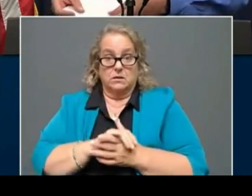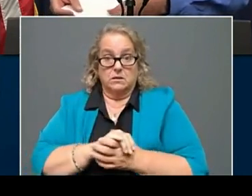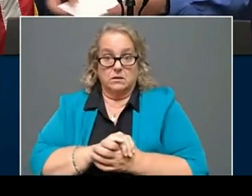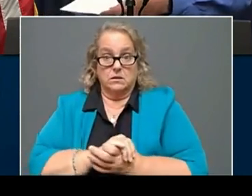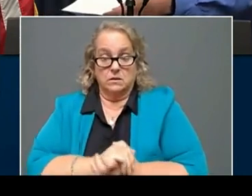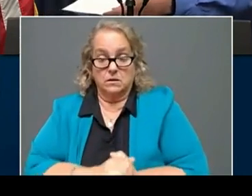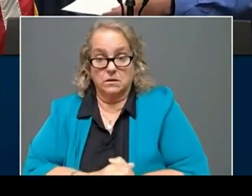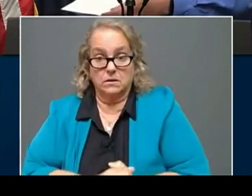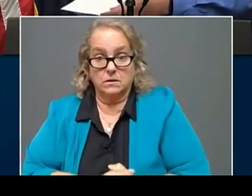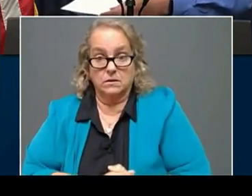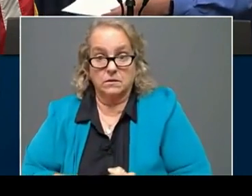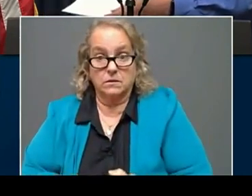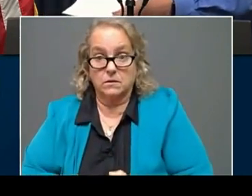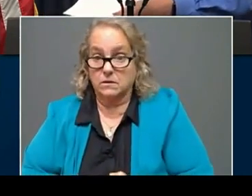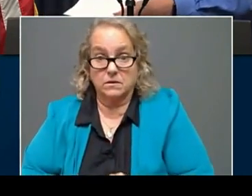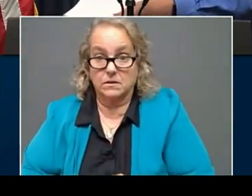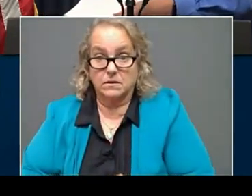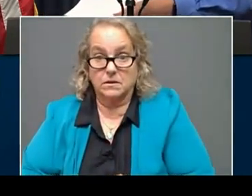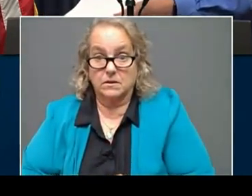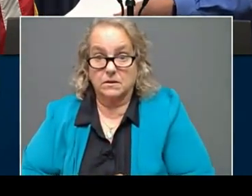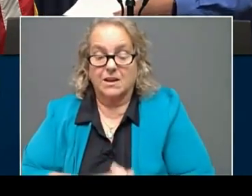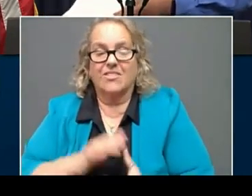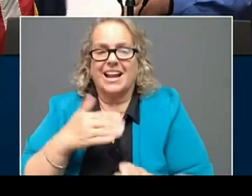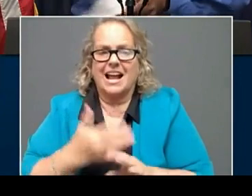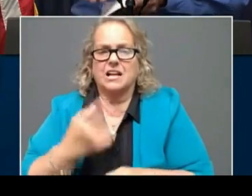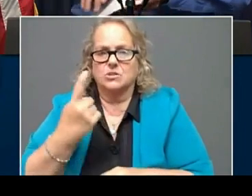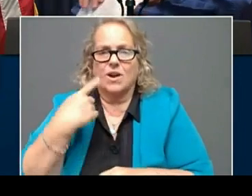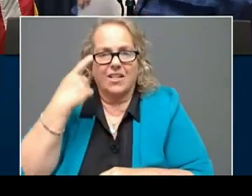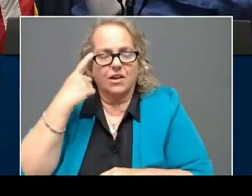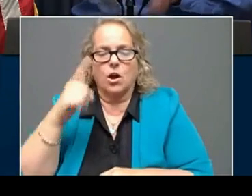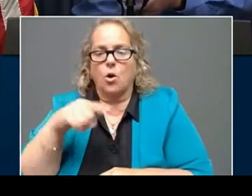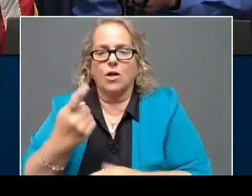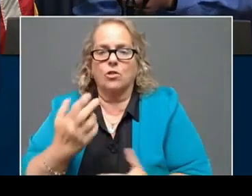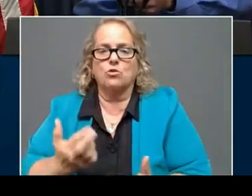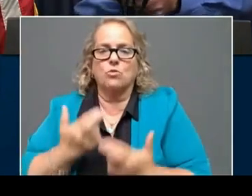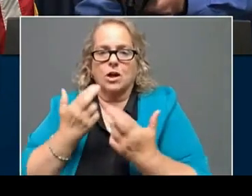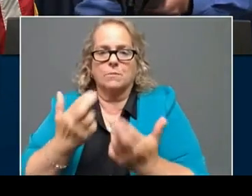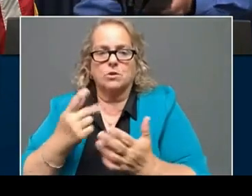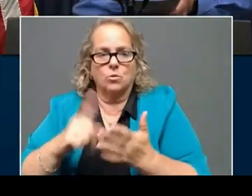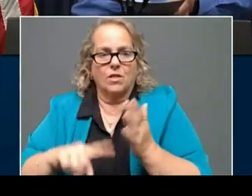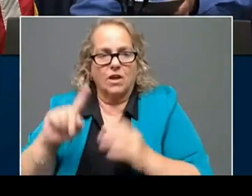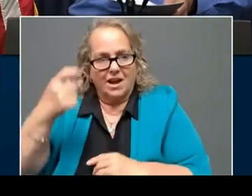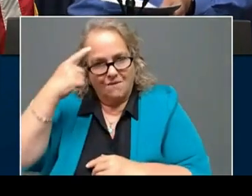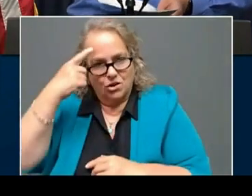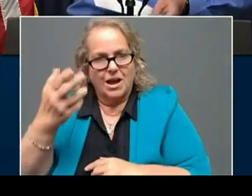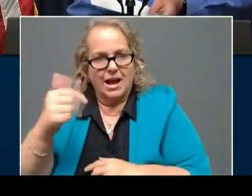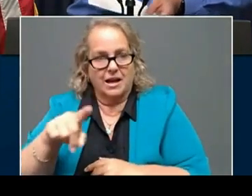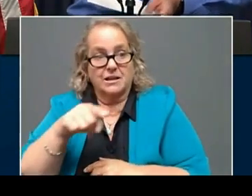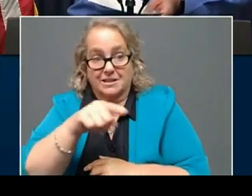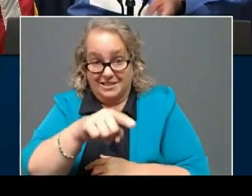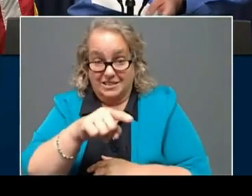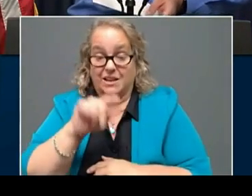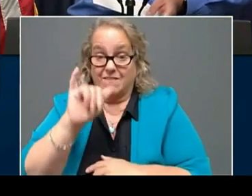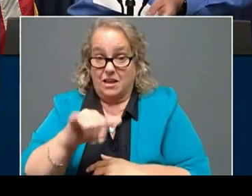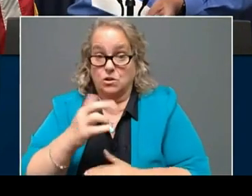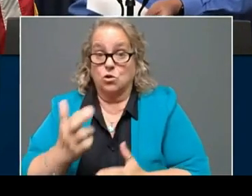That's okay. The next one I think was just the recommendations from the what the governor had. So these recommendations, just to emphasize this,